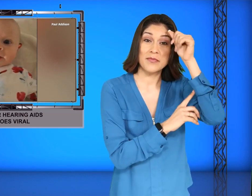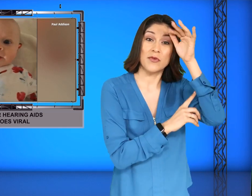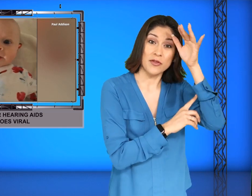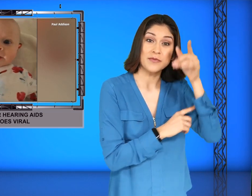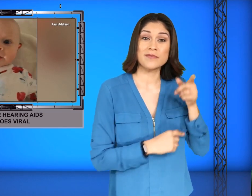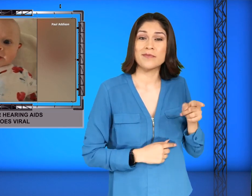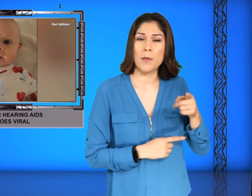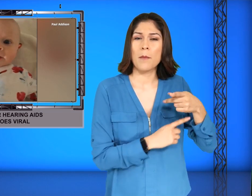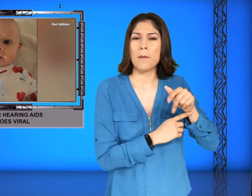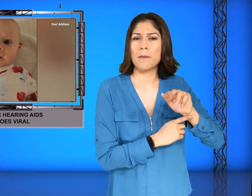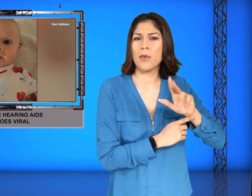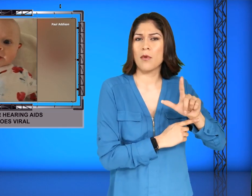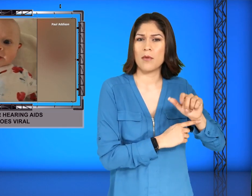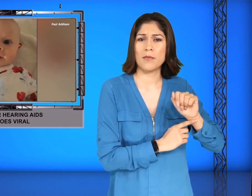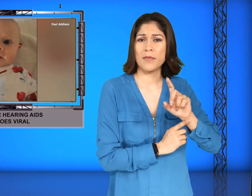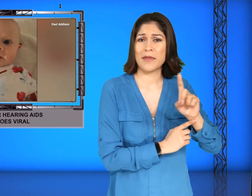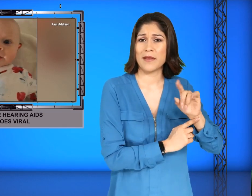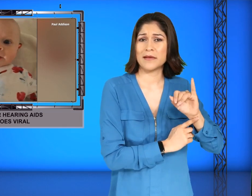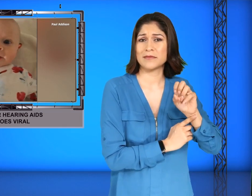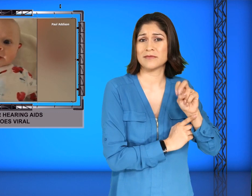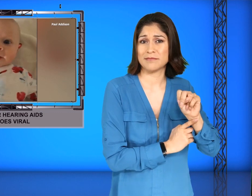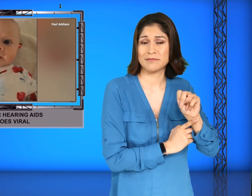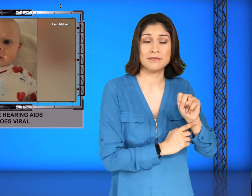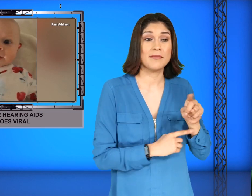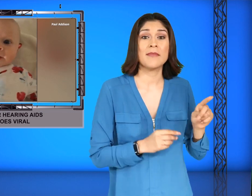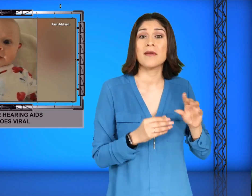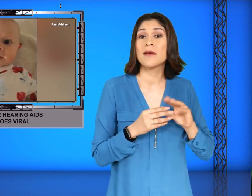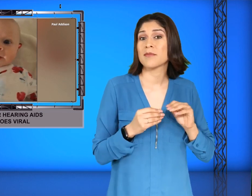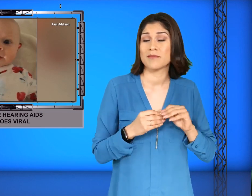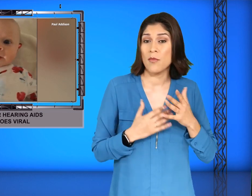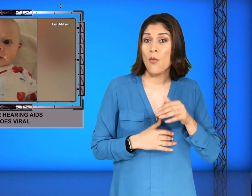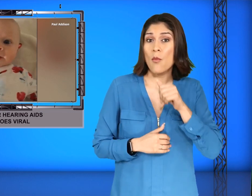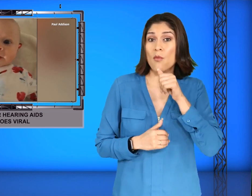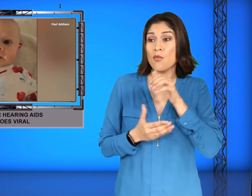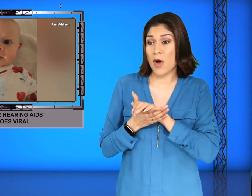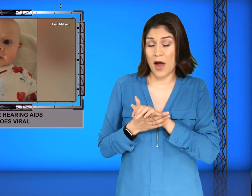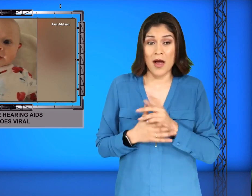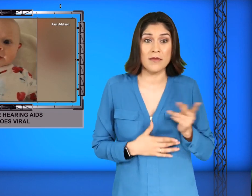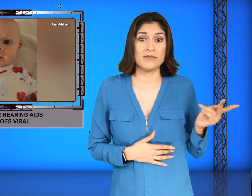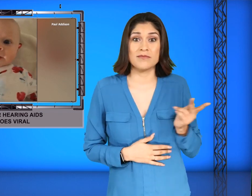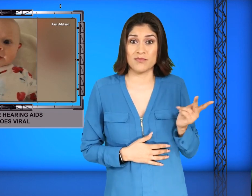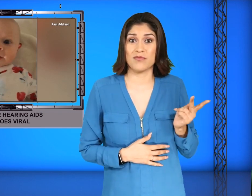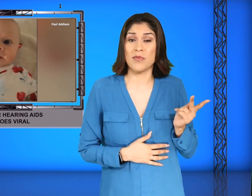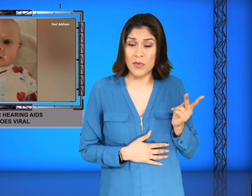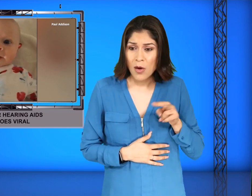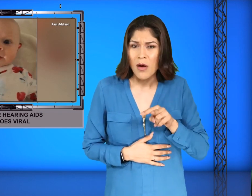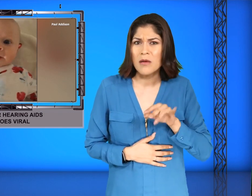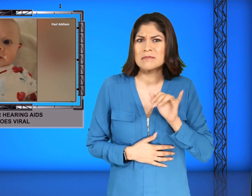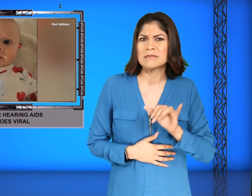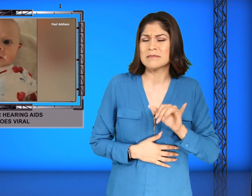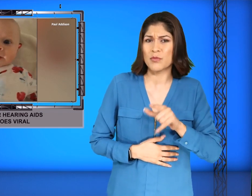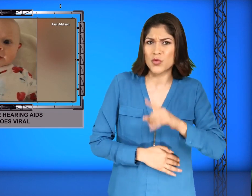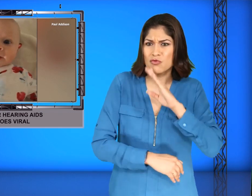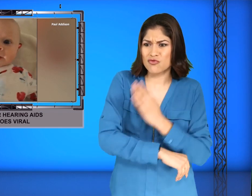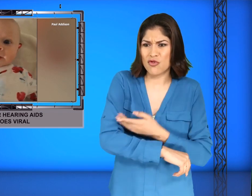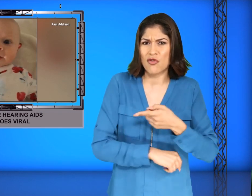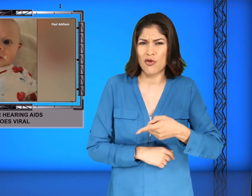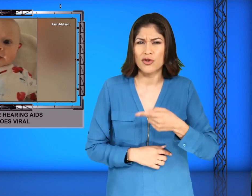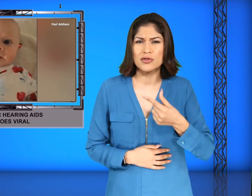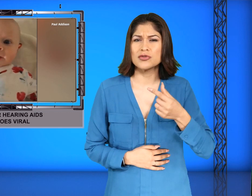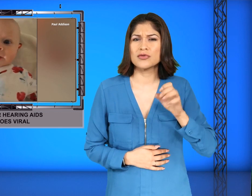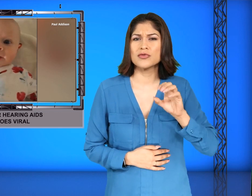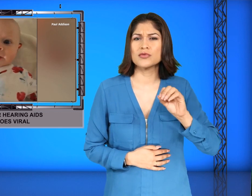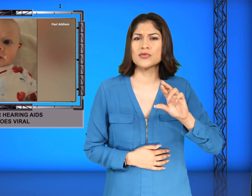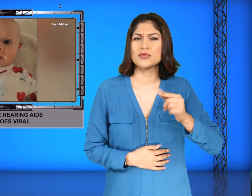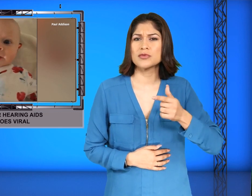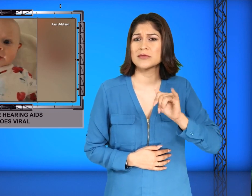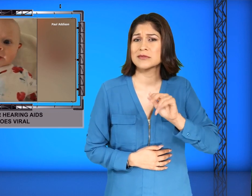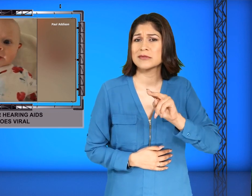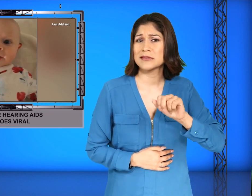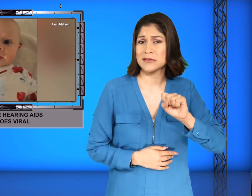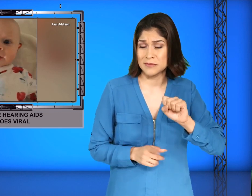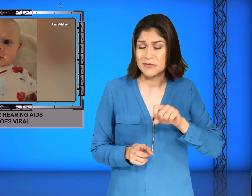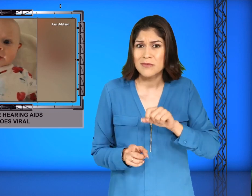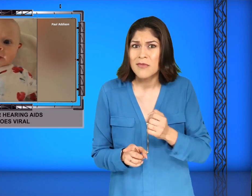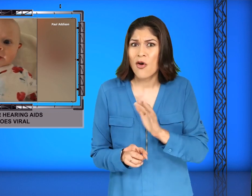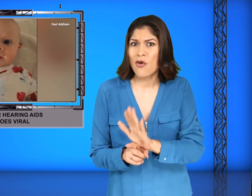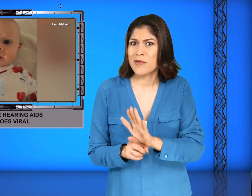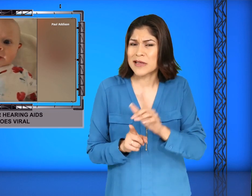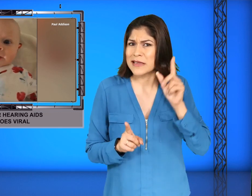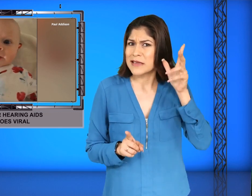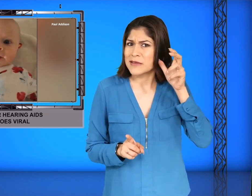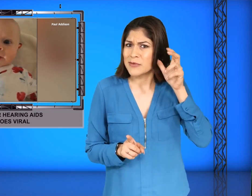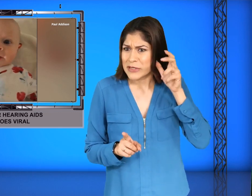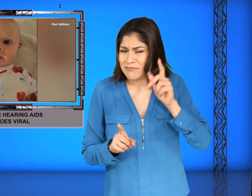The father Paul Addison says he and his wife first learned about his daughter Georgina's